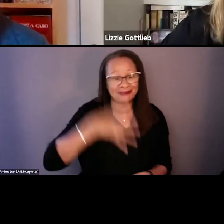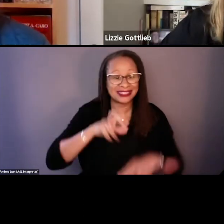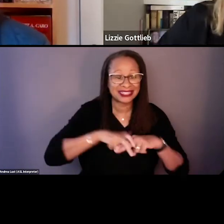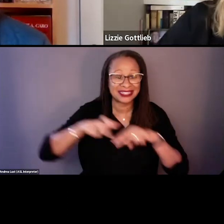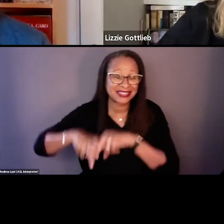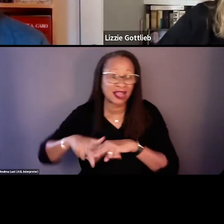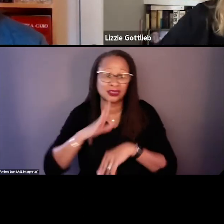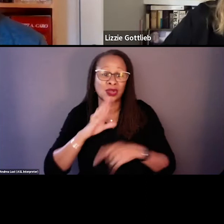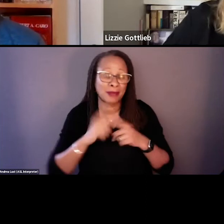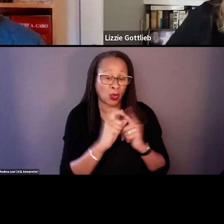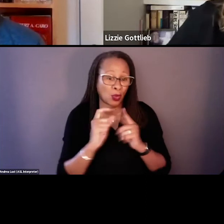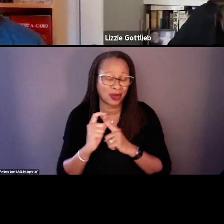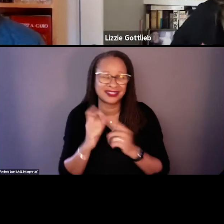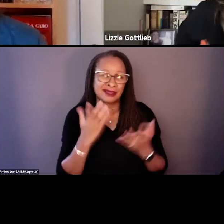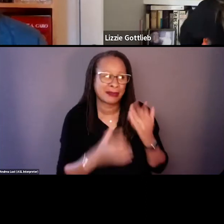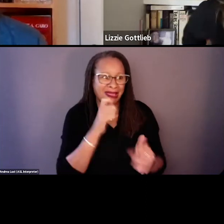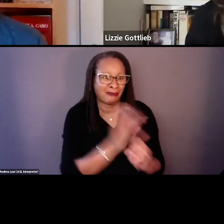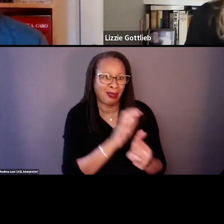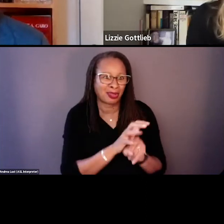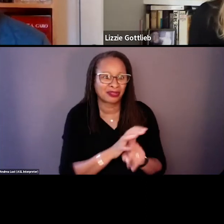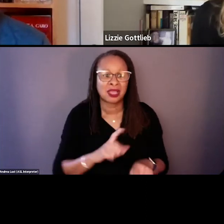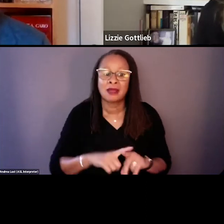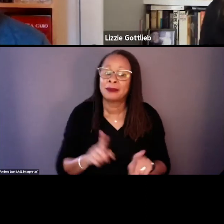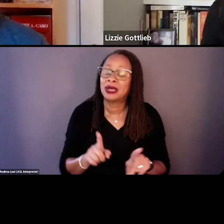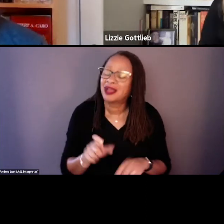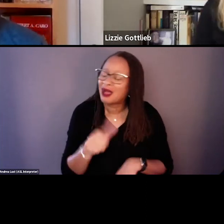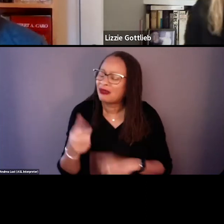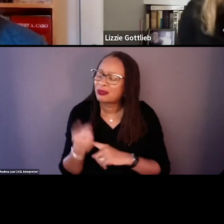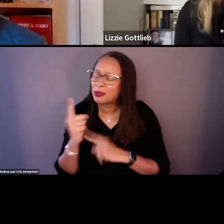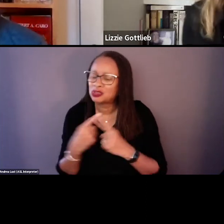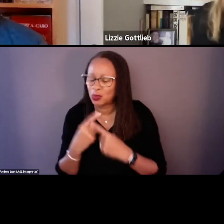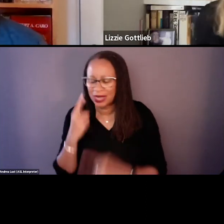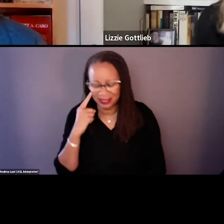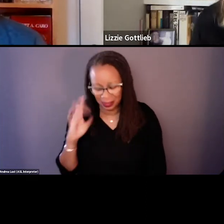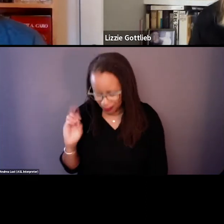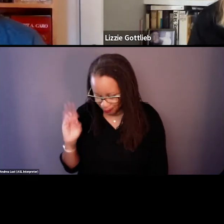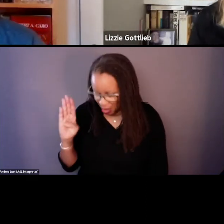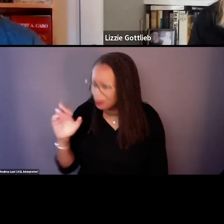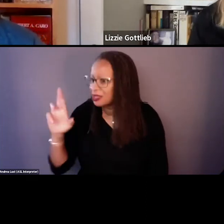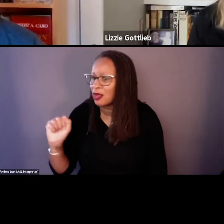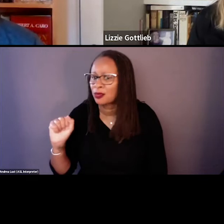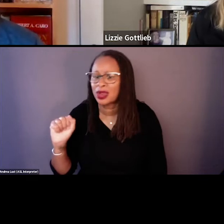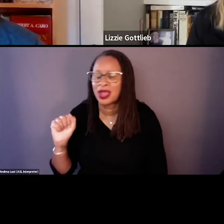Like, maybe it's not gonna be a blockbuster." But, then, there were other moments. You know, I think when Bob Caro